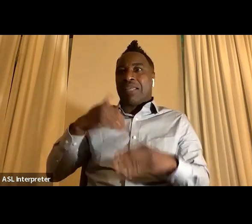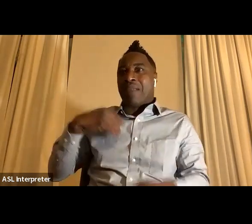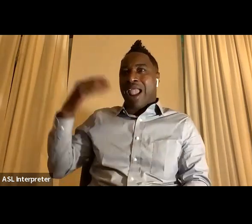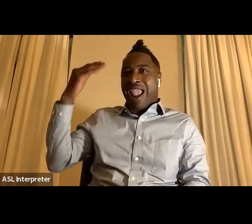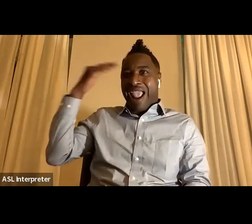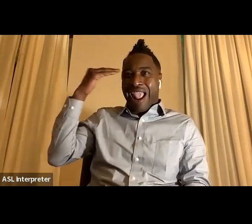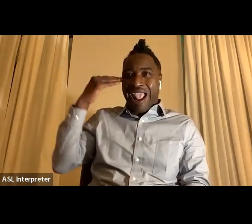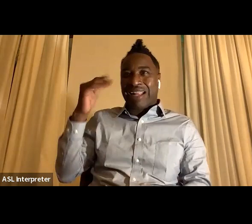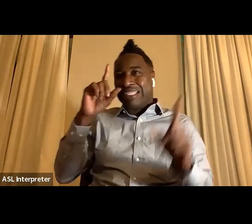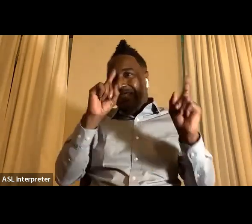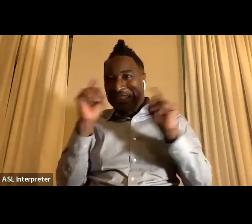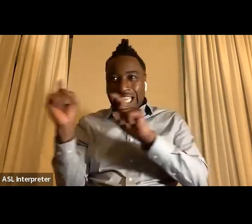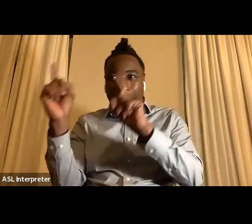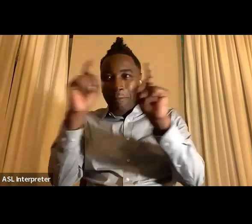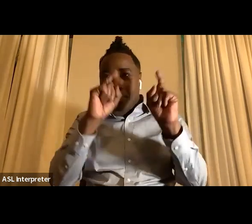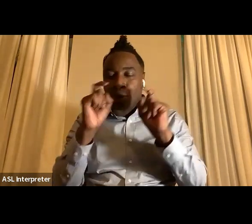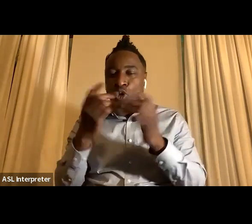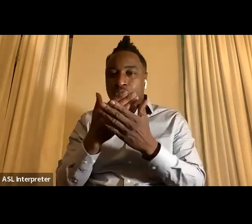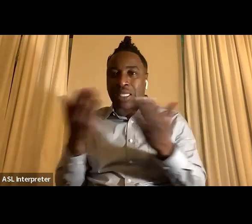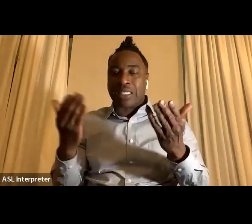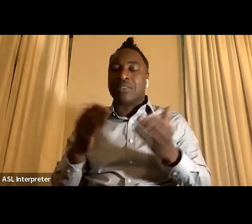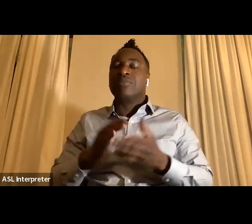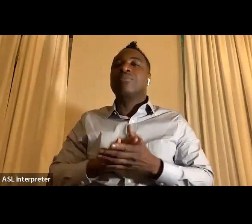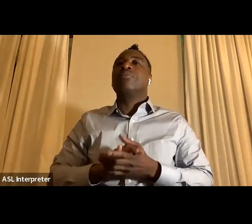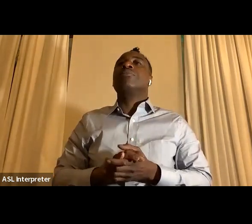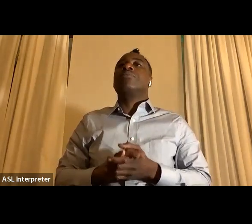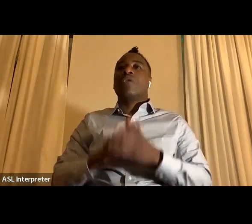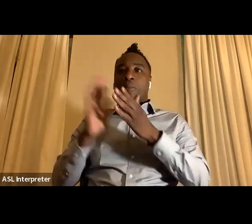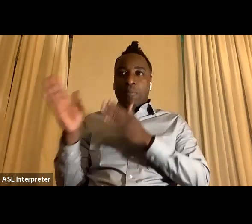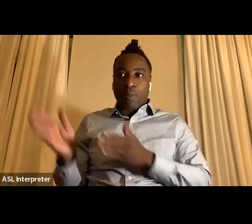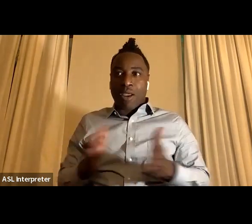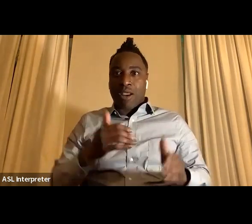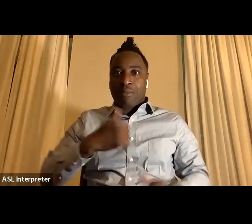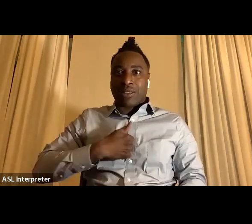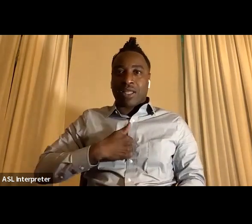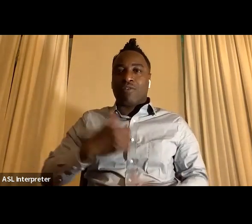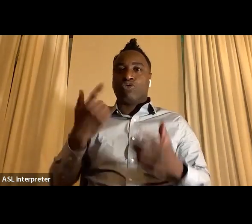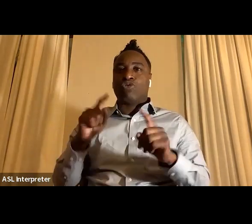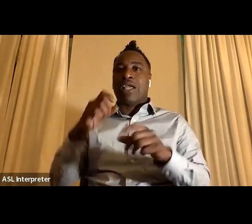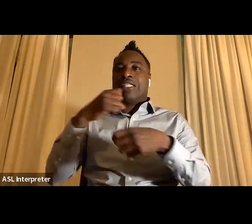and videos and stuff, and I was trying to just make everything there,